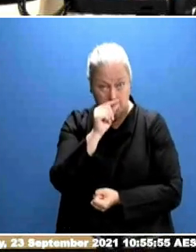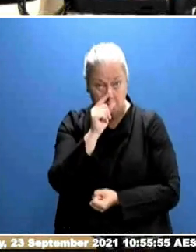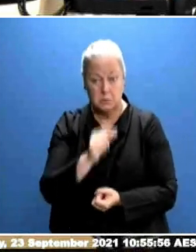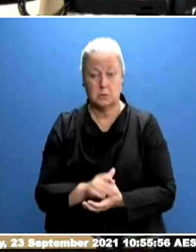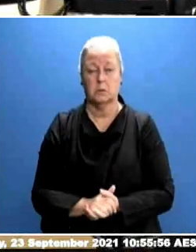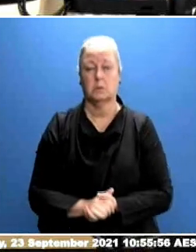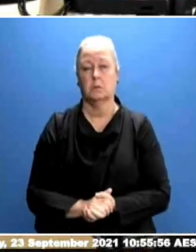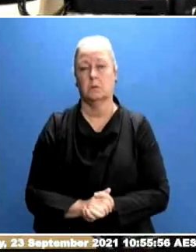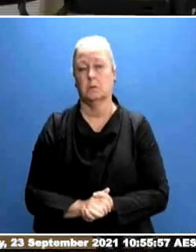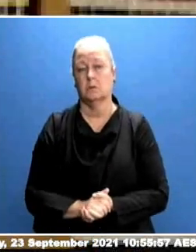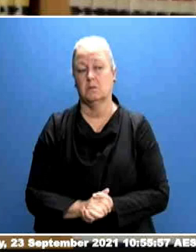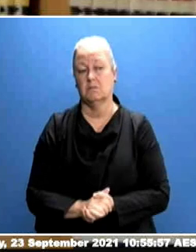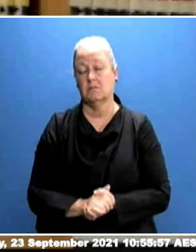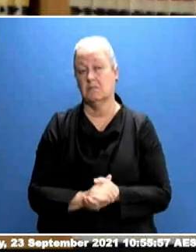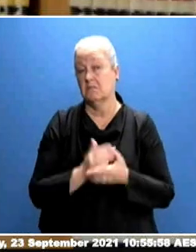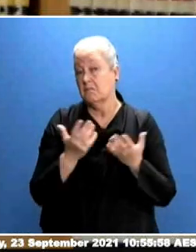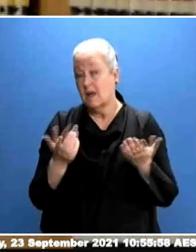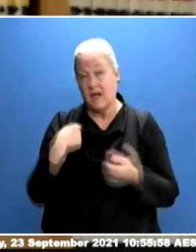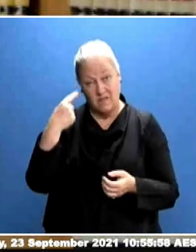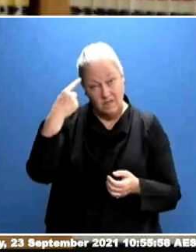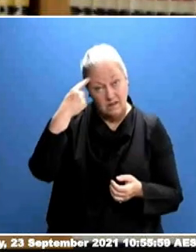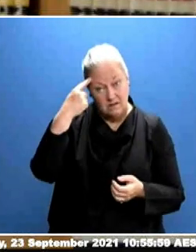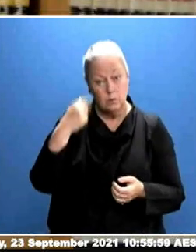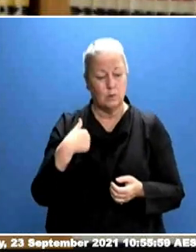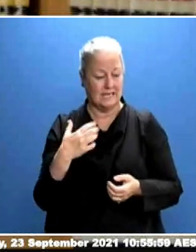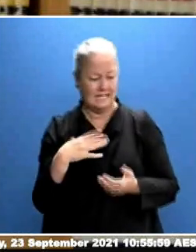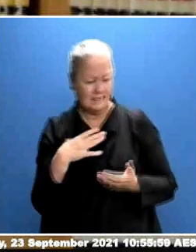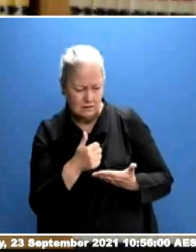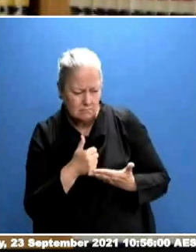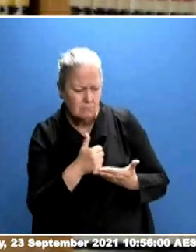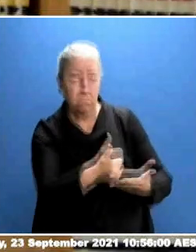I think that whenever possible, we absolutely need to be supporting Aboriginal-controlled organisations